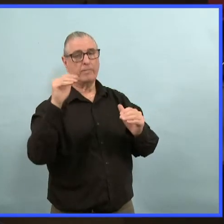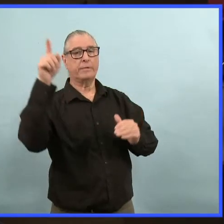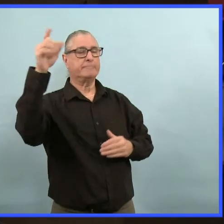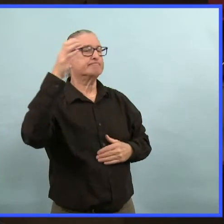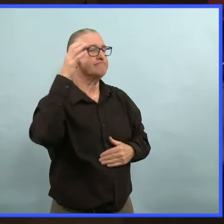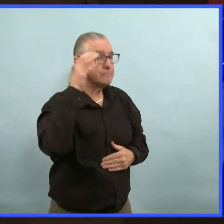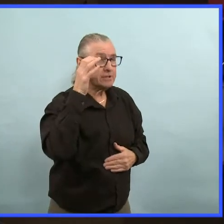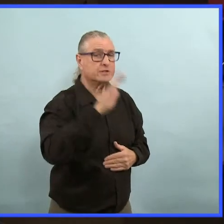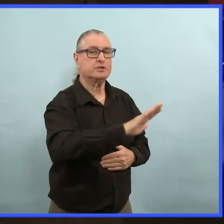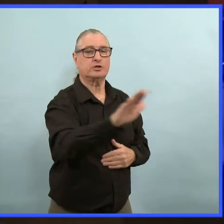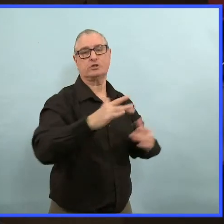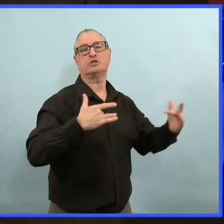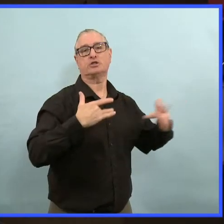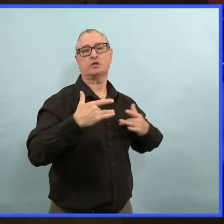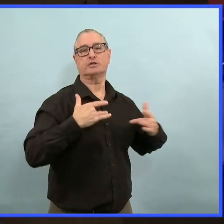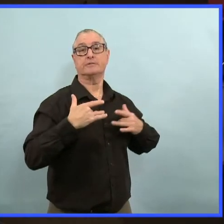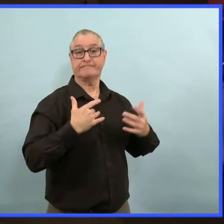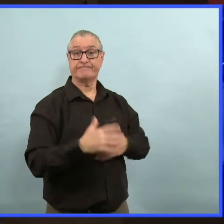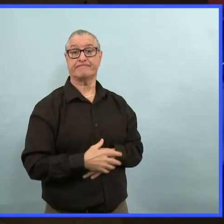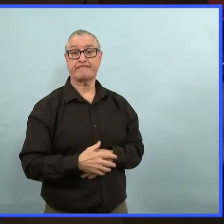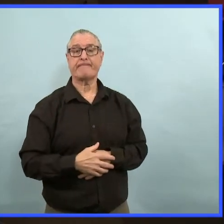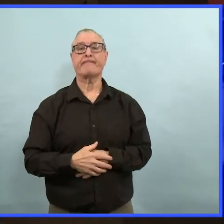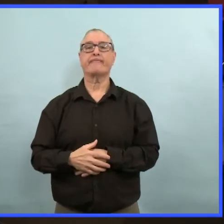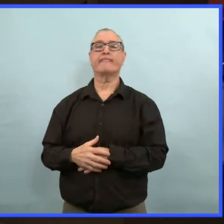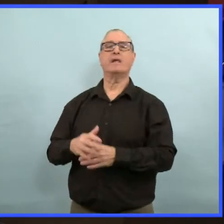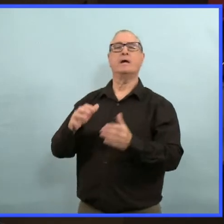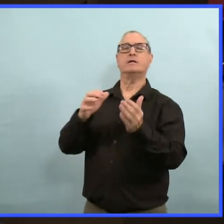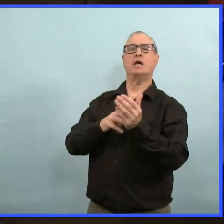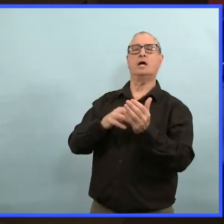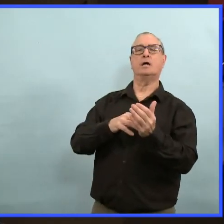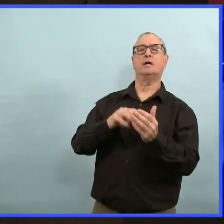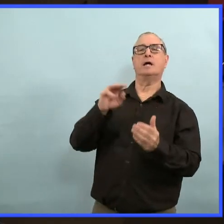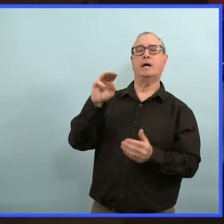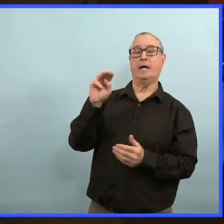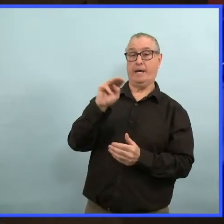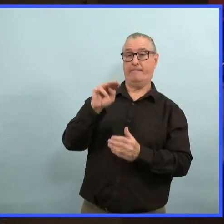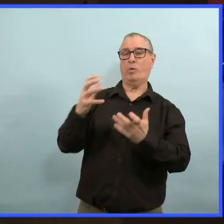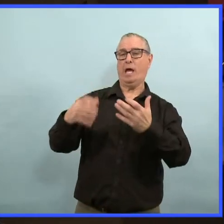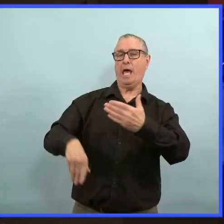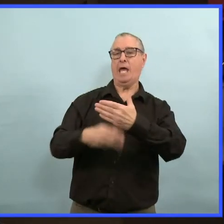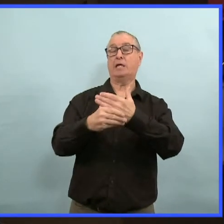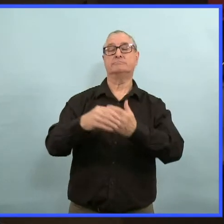add to that actually um other than to say it was very coordinated and collaborative in terms of